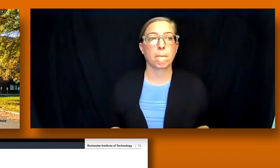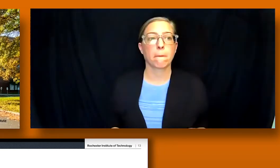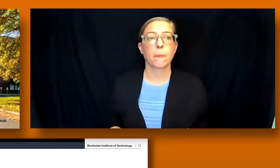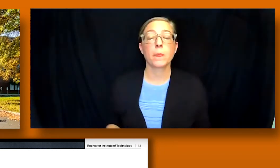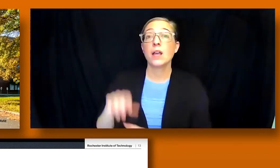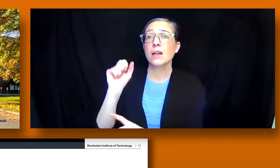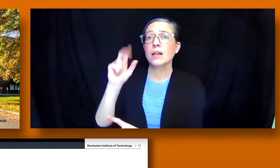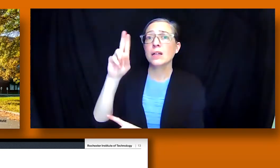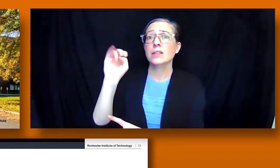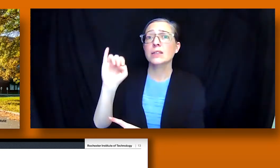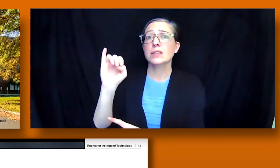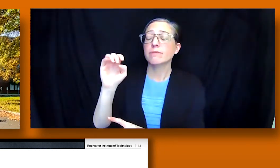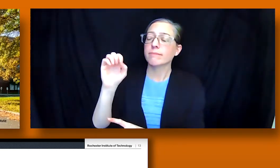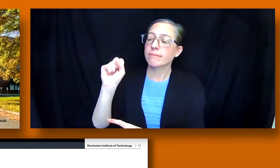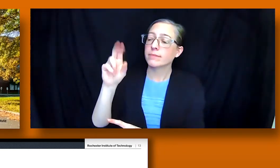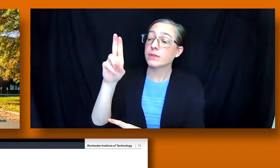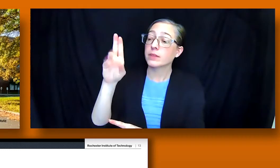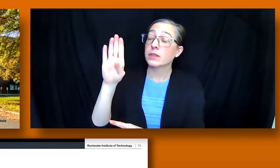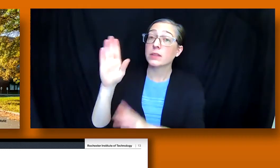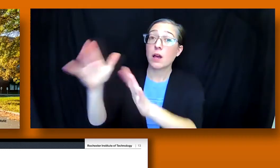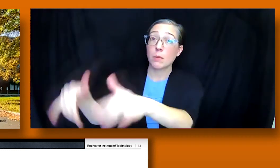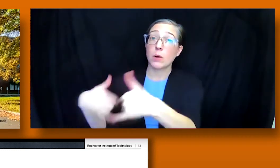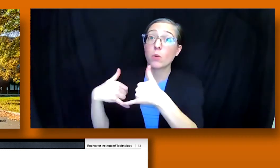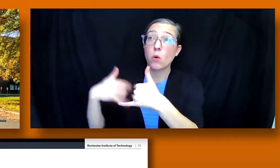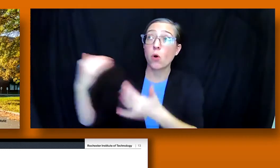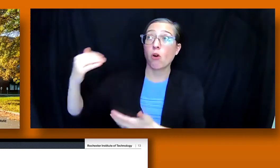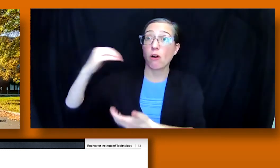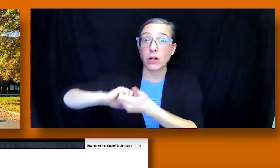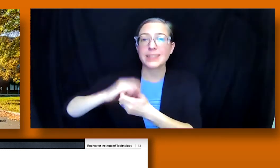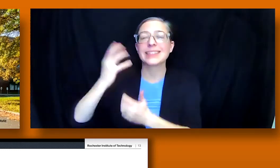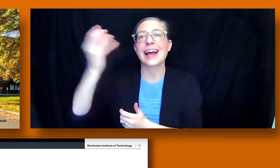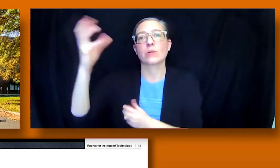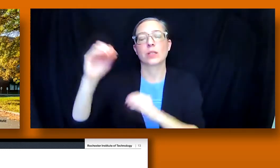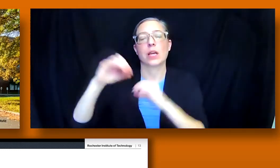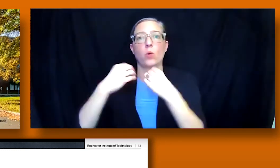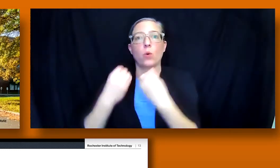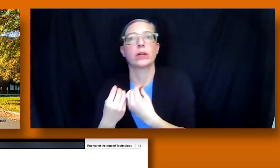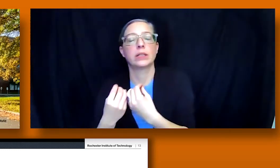involved in programmatic work that collaborates with RIT